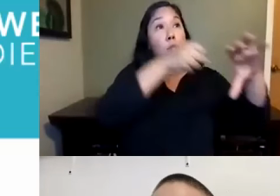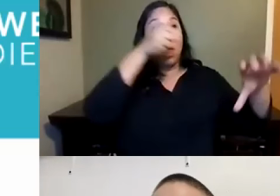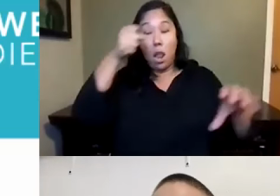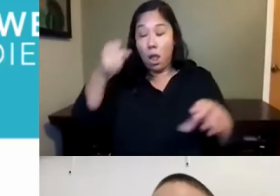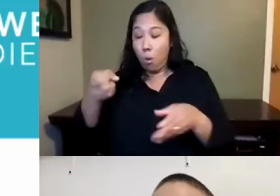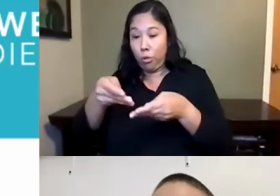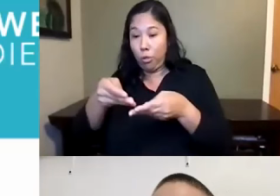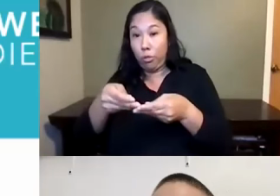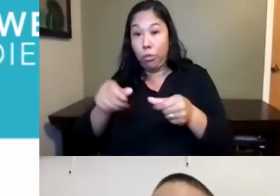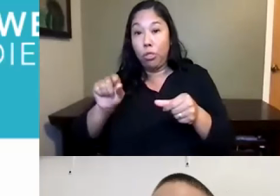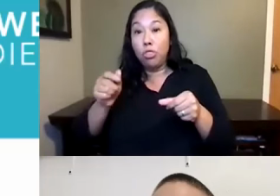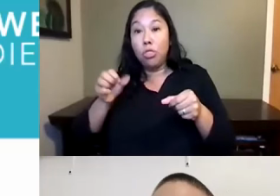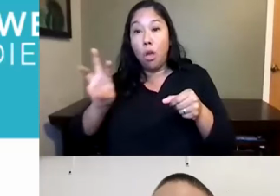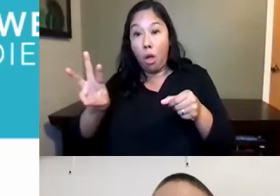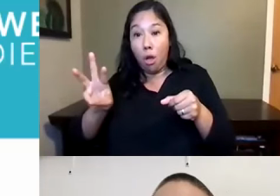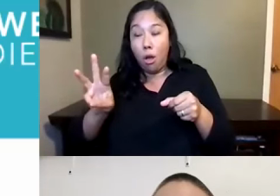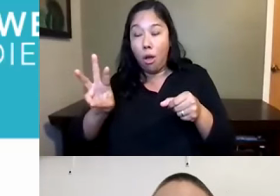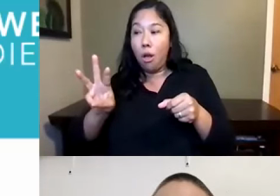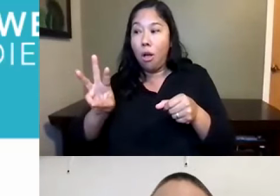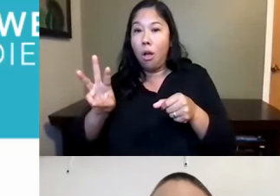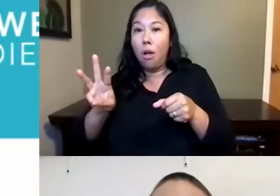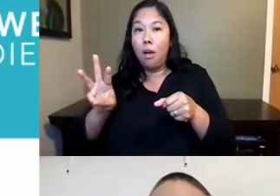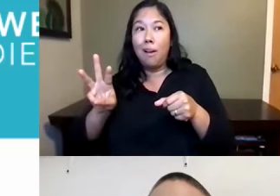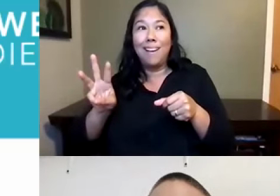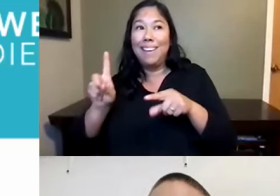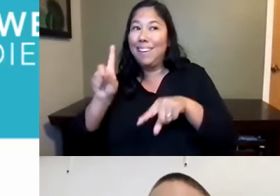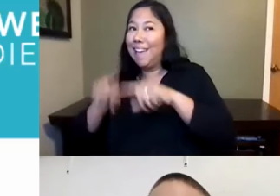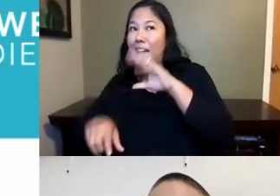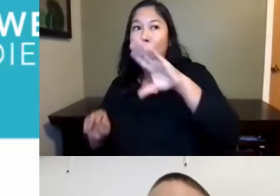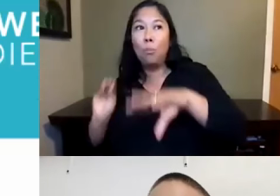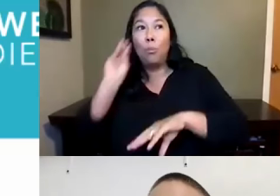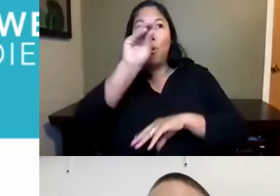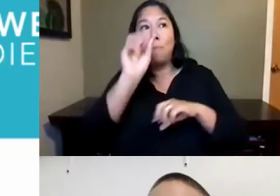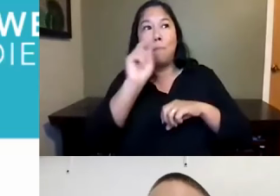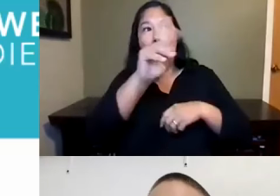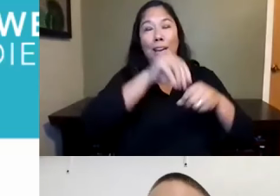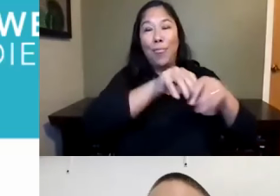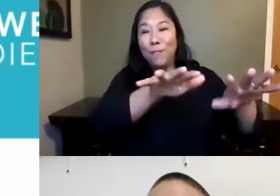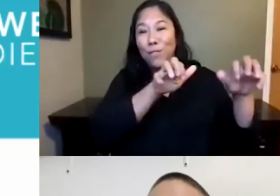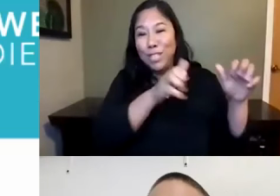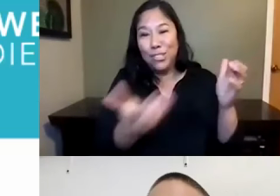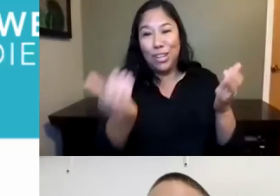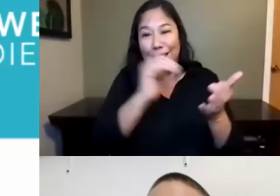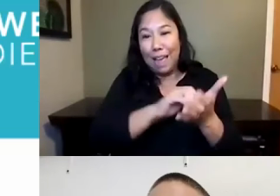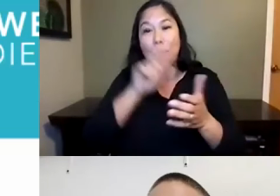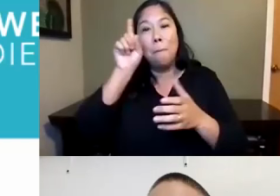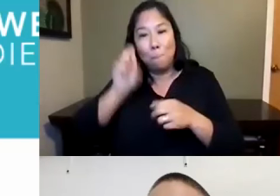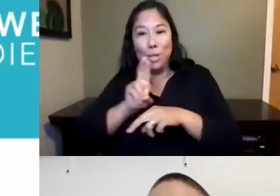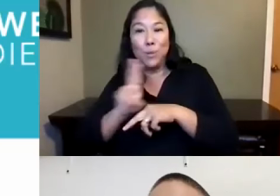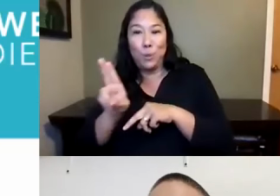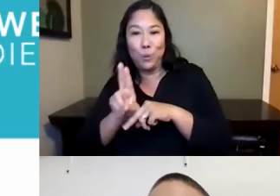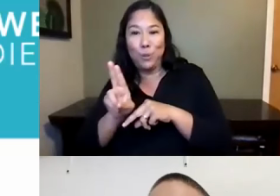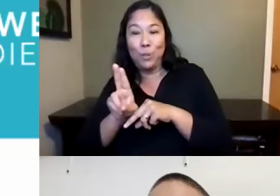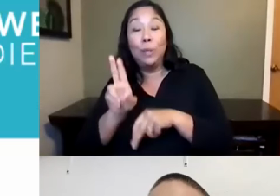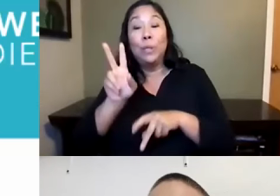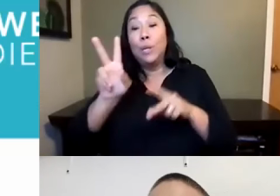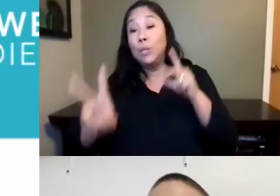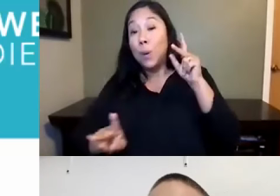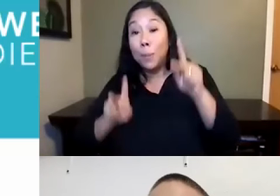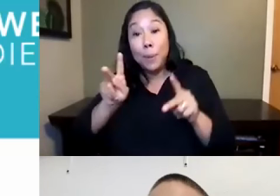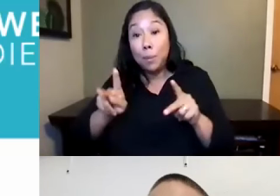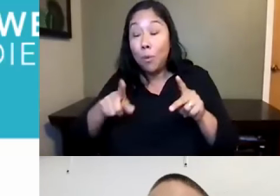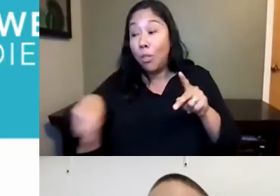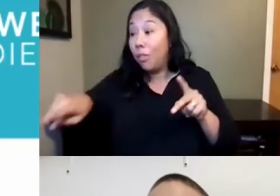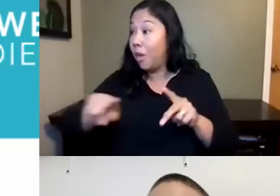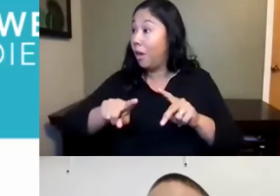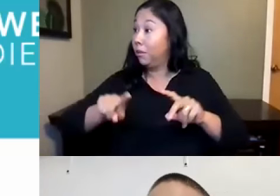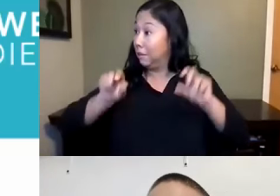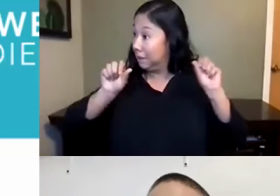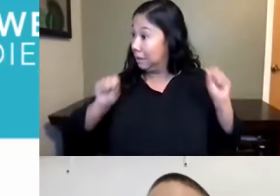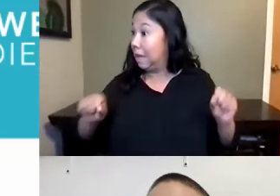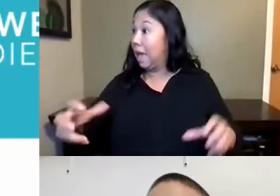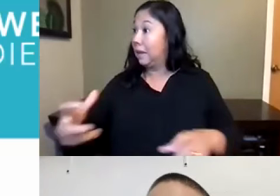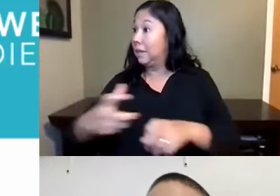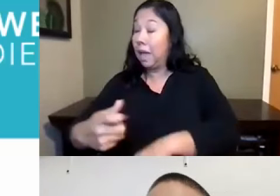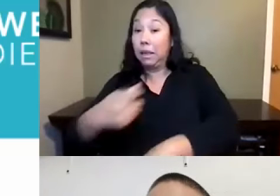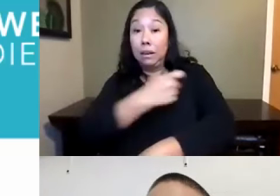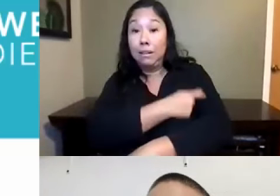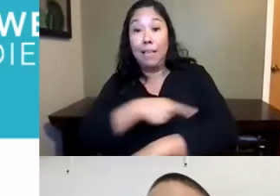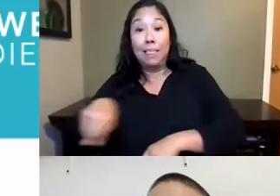However, fewer people in the eligible categories have been getting vaccinated than